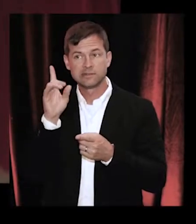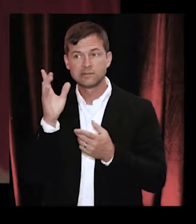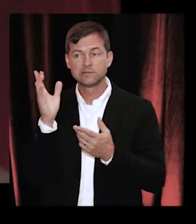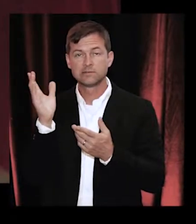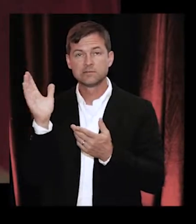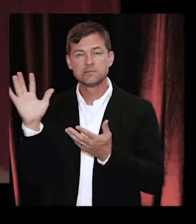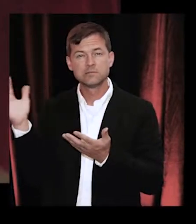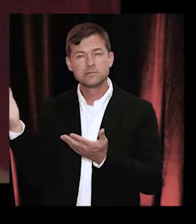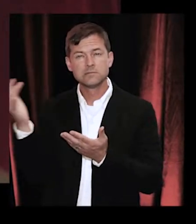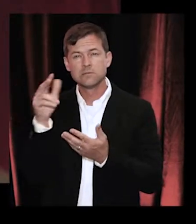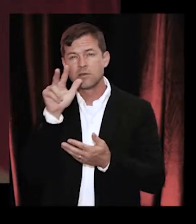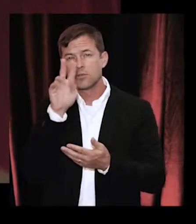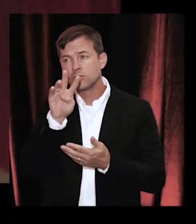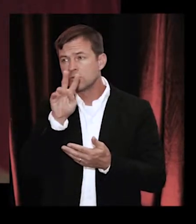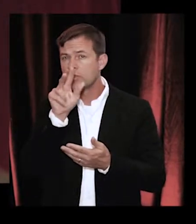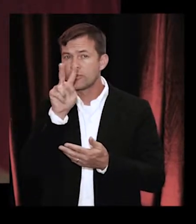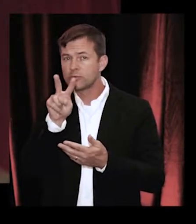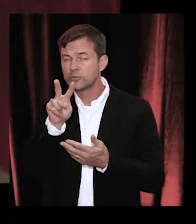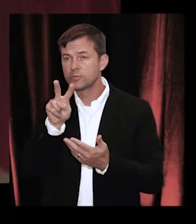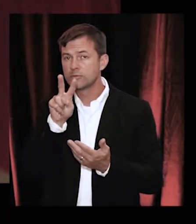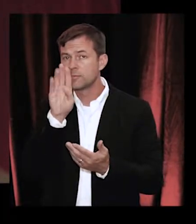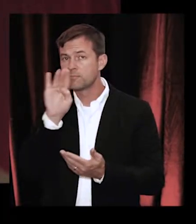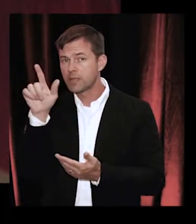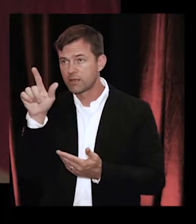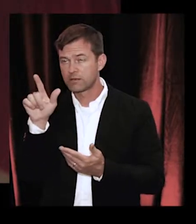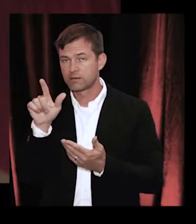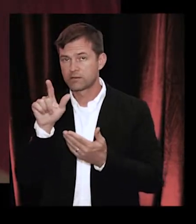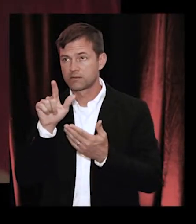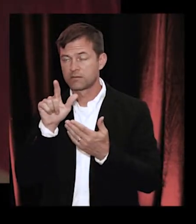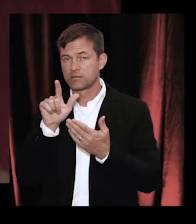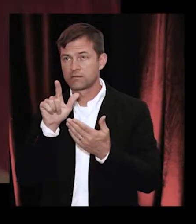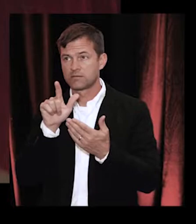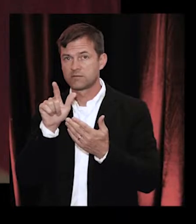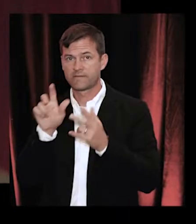billion in capital investment to Alabama, that's with a B,